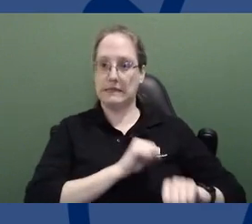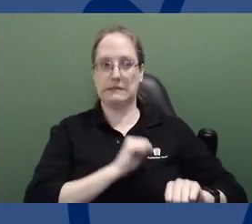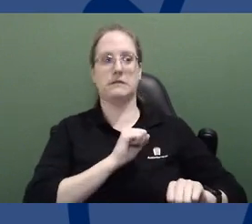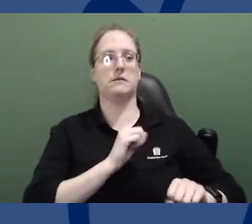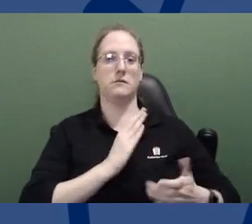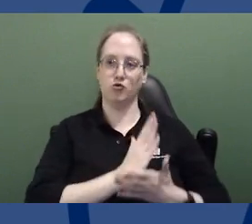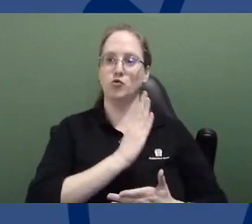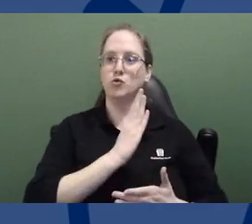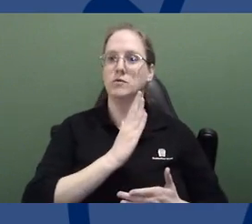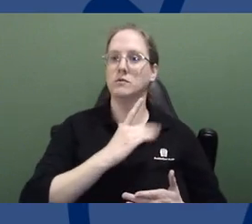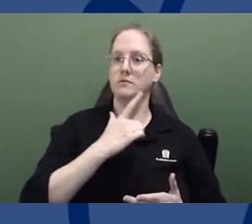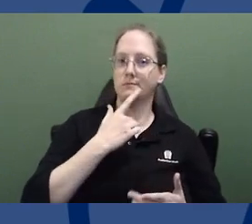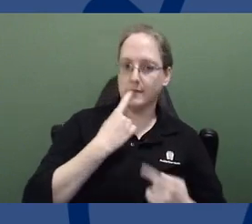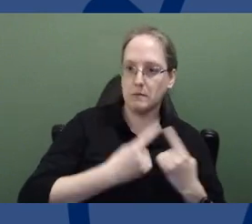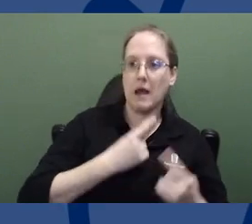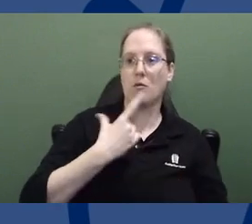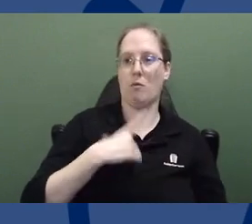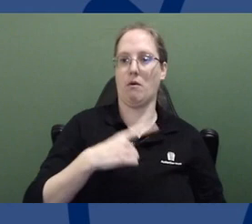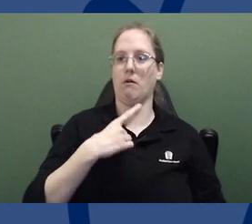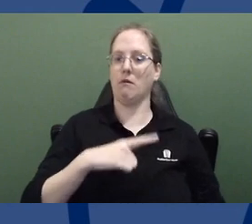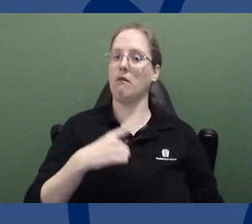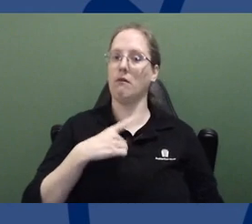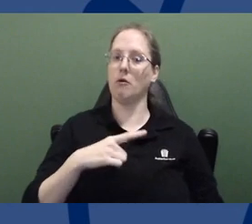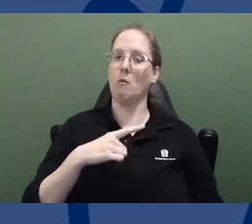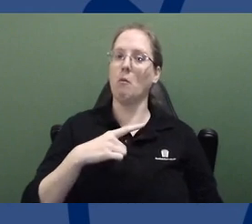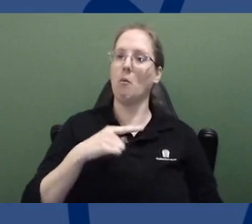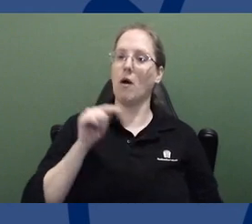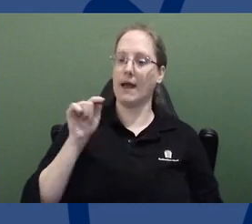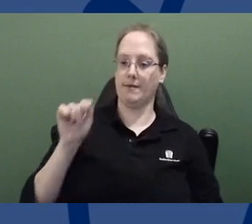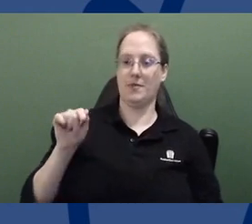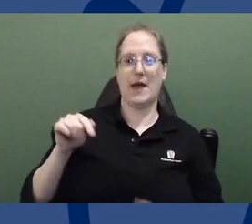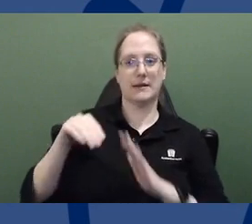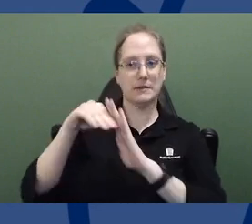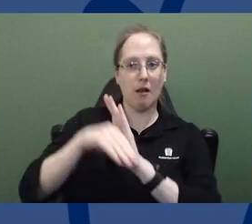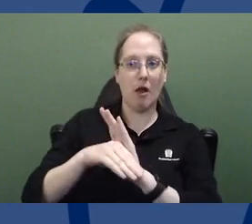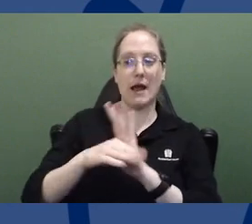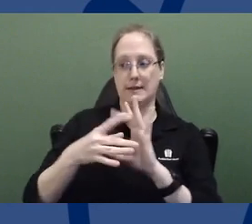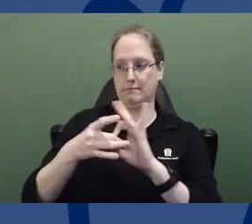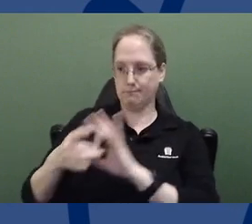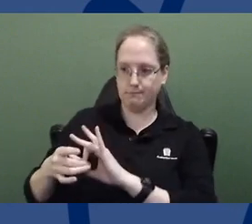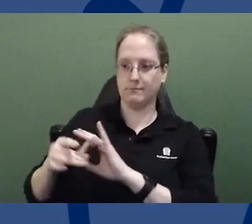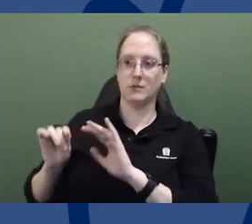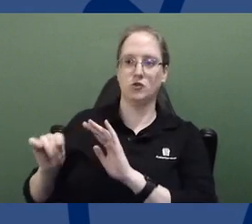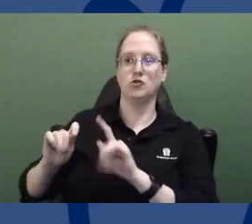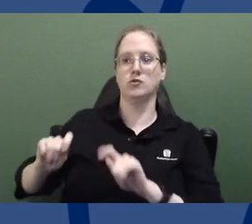from the business that the turnover decline they've experienced is due to the restrictions in place.